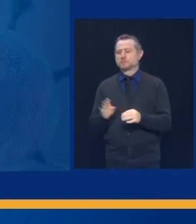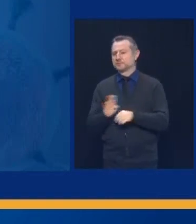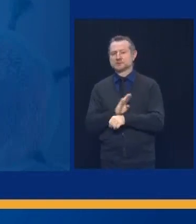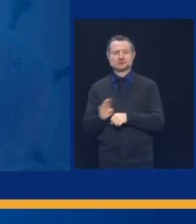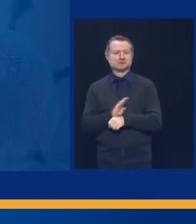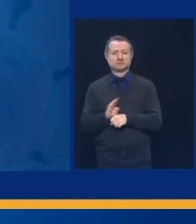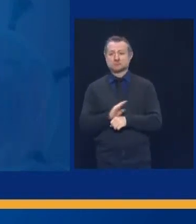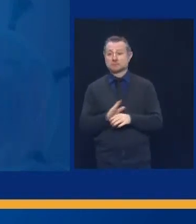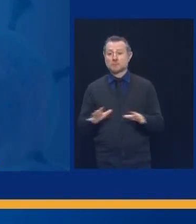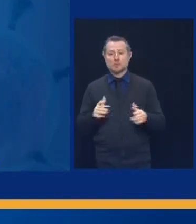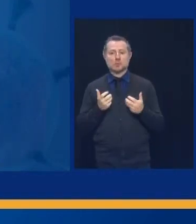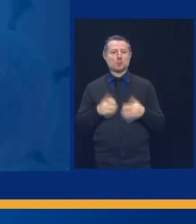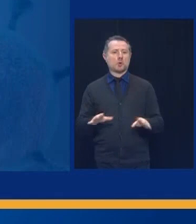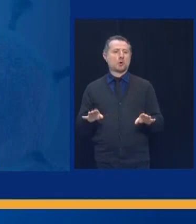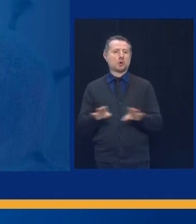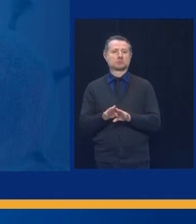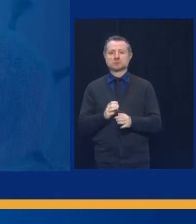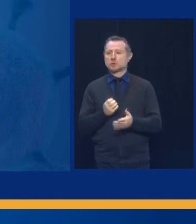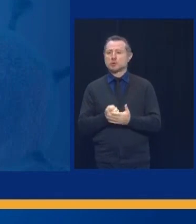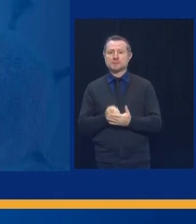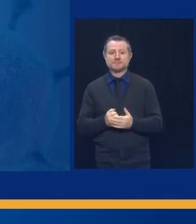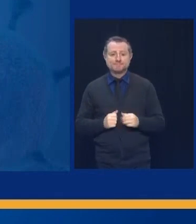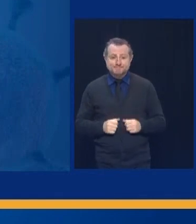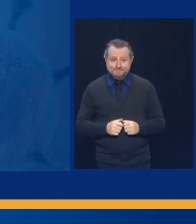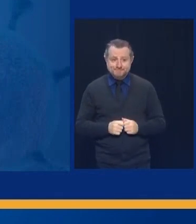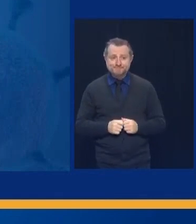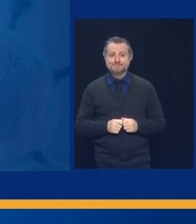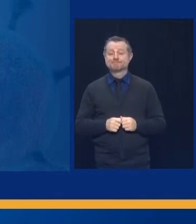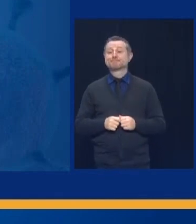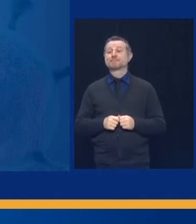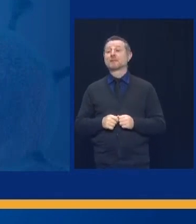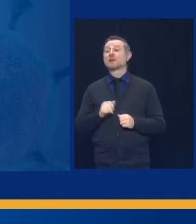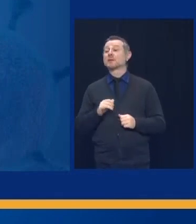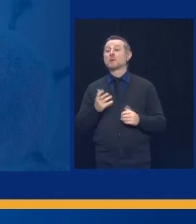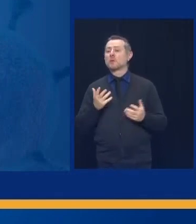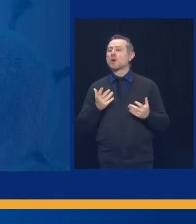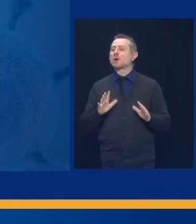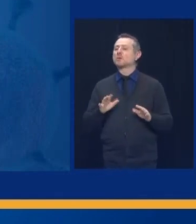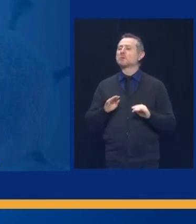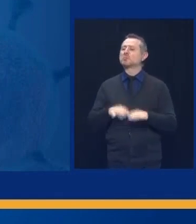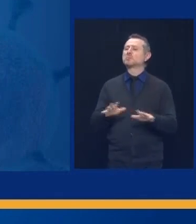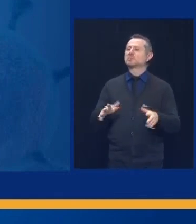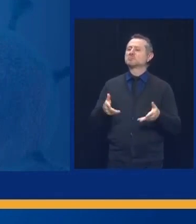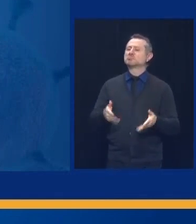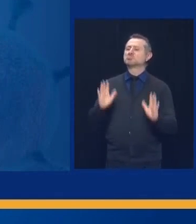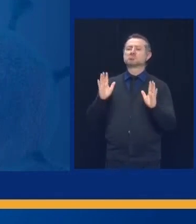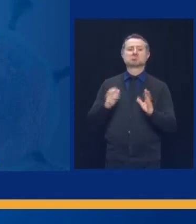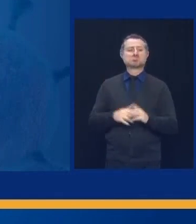SAID 100 TIMES, FOR HIM IT'S ALL ABOUT THE ECONOMY. AND HE WAS NOT GOING TO CLOSE